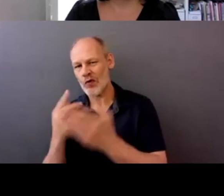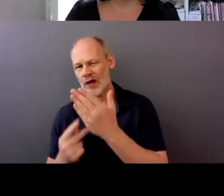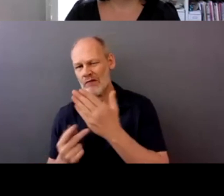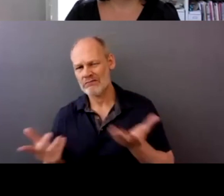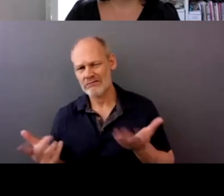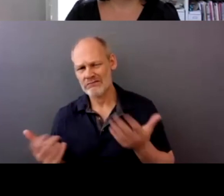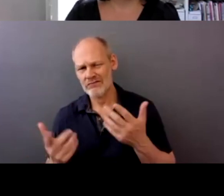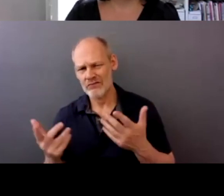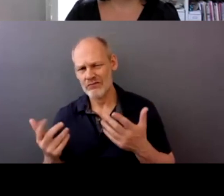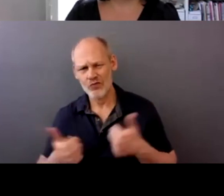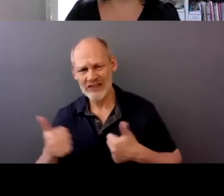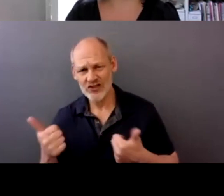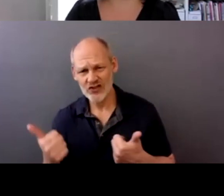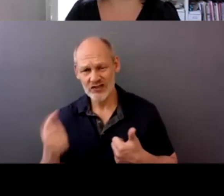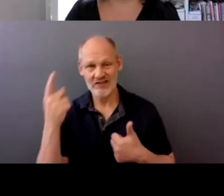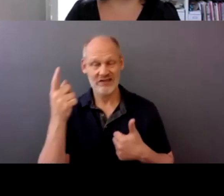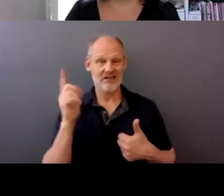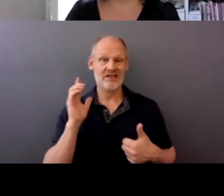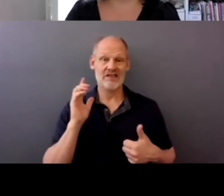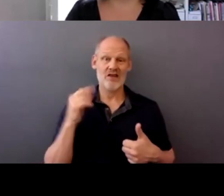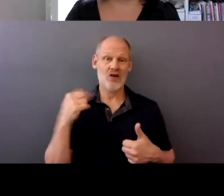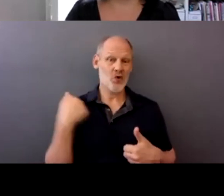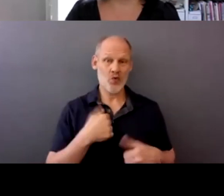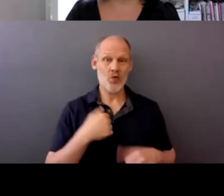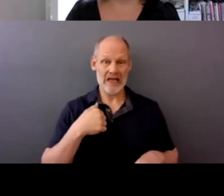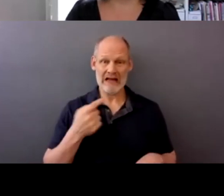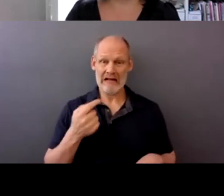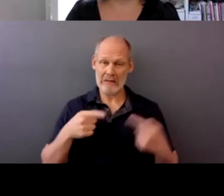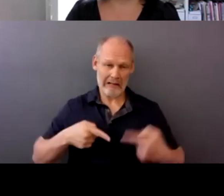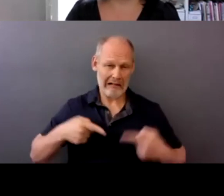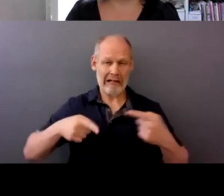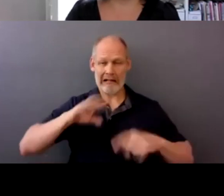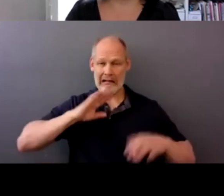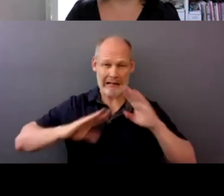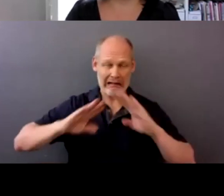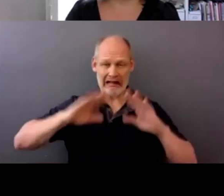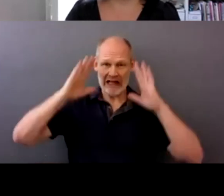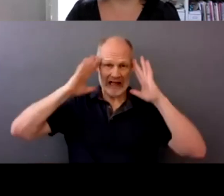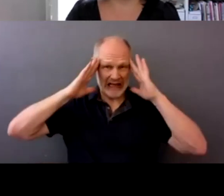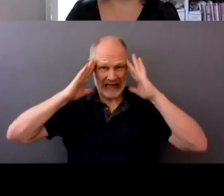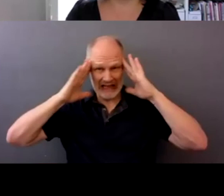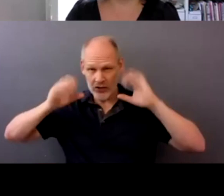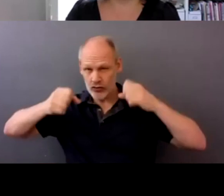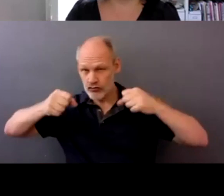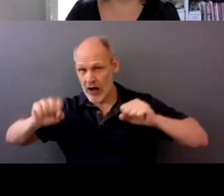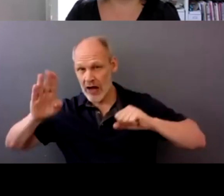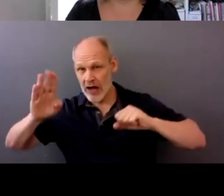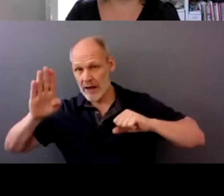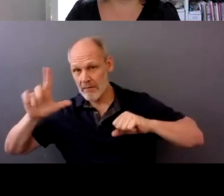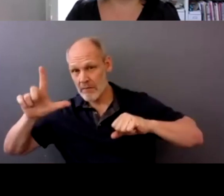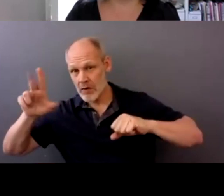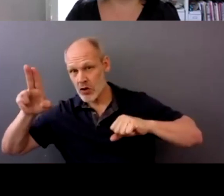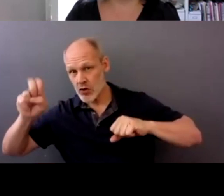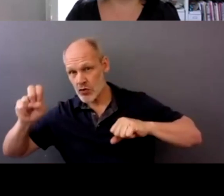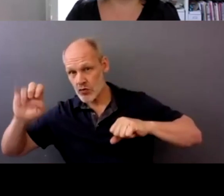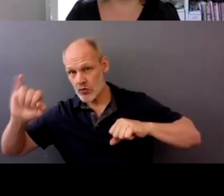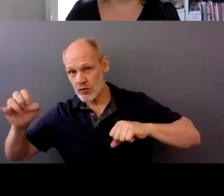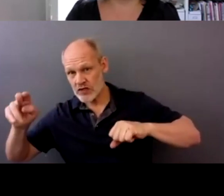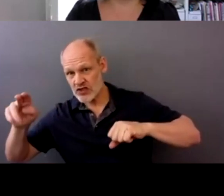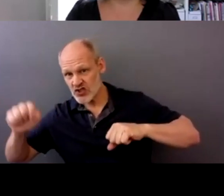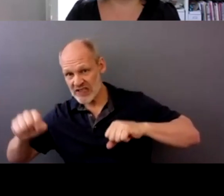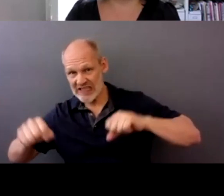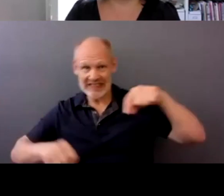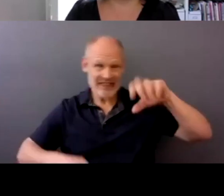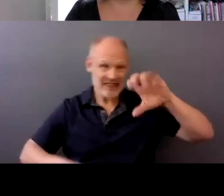a model in the beginning of finding blue jeans versus this. How it works. And there seems to be